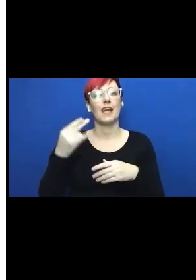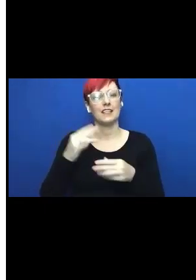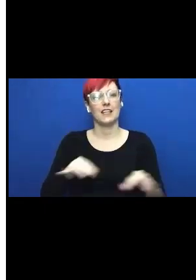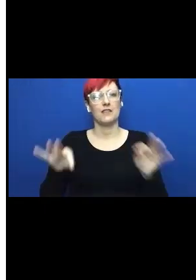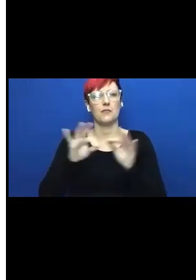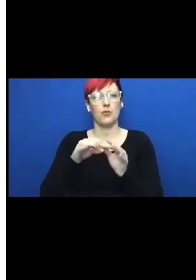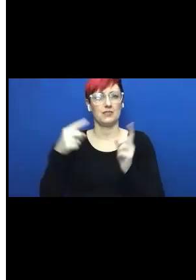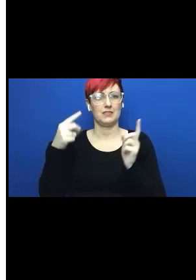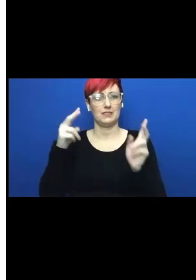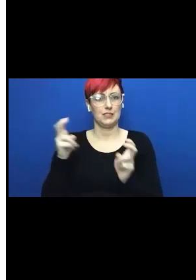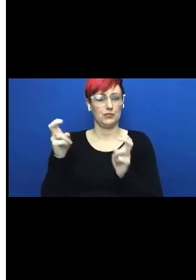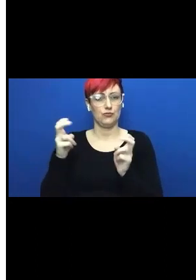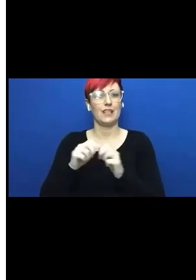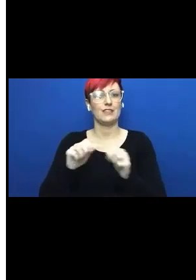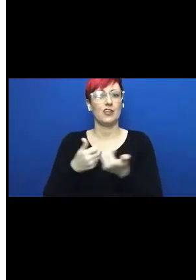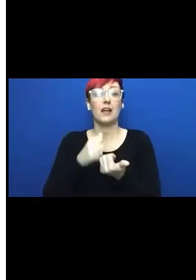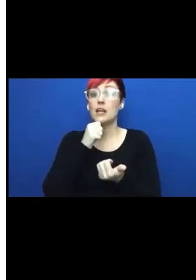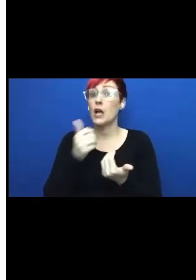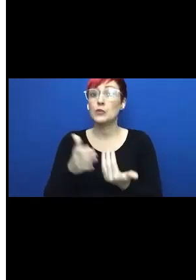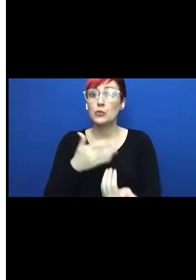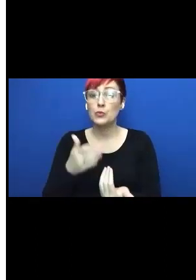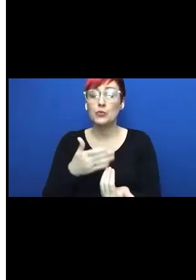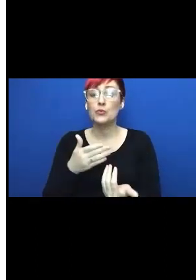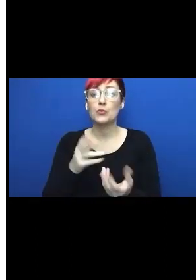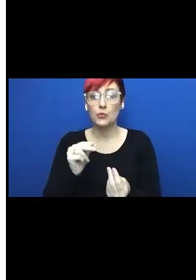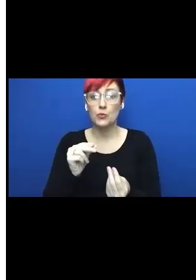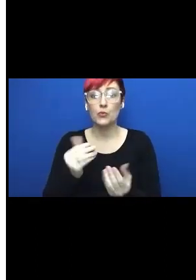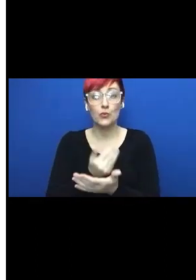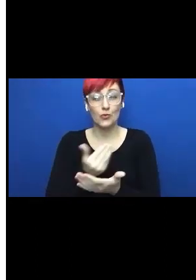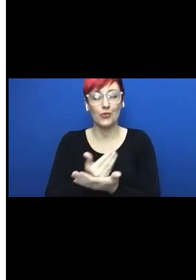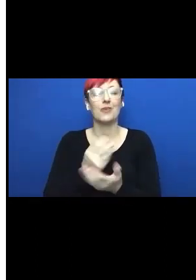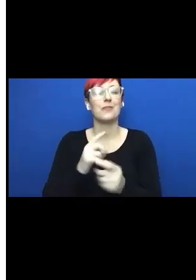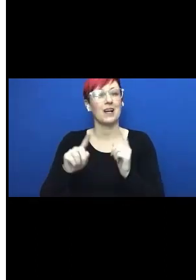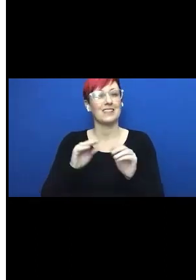that are not new but very clear that some foreign governments